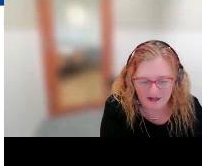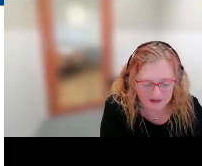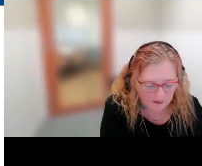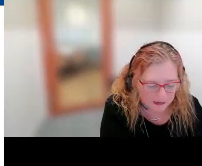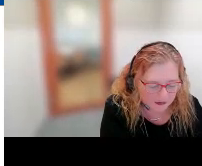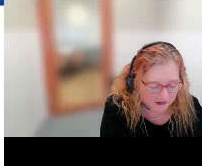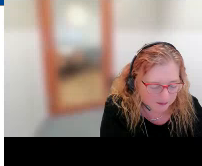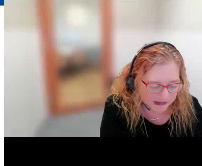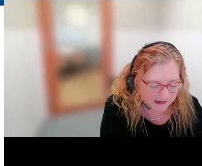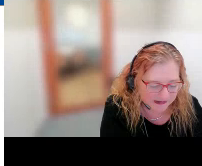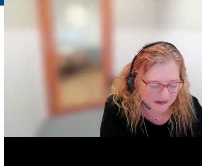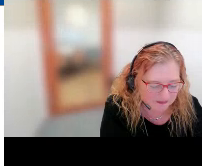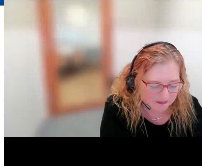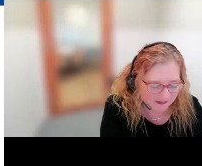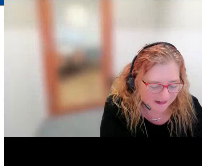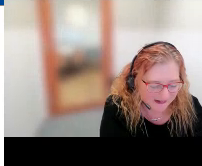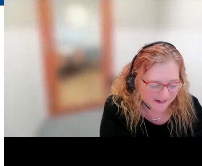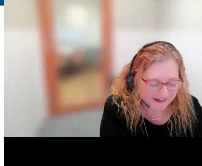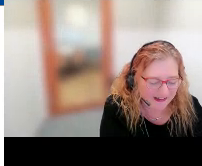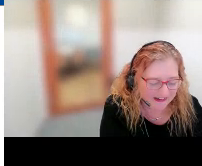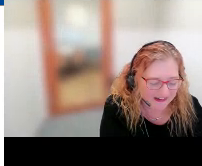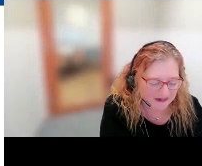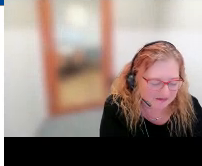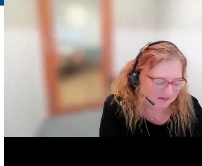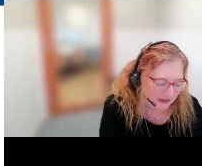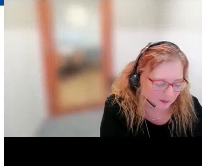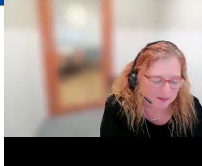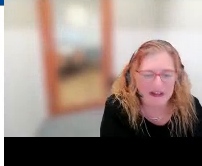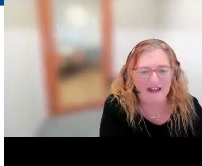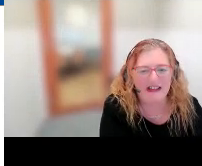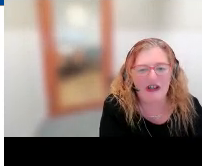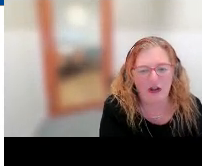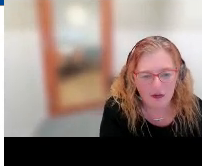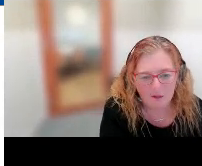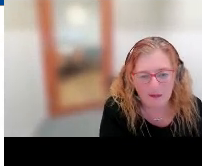that will not be I'll say particularly new from a